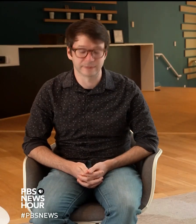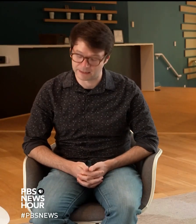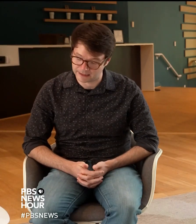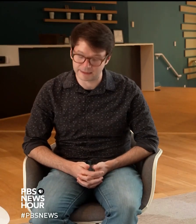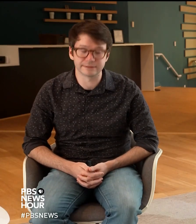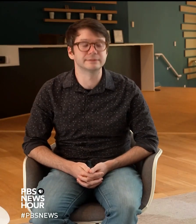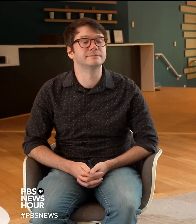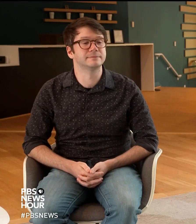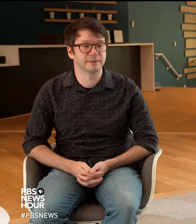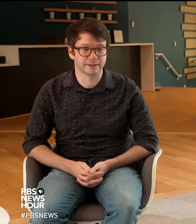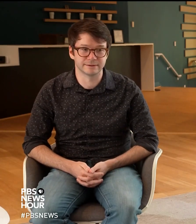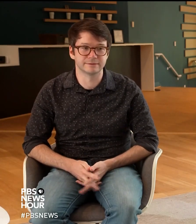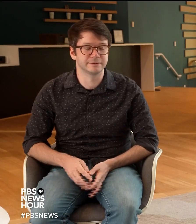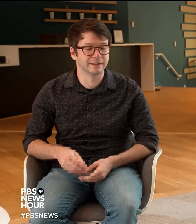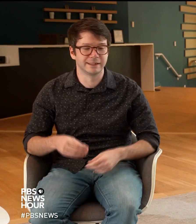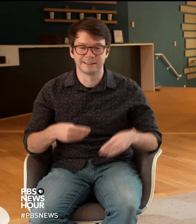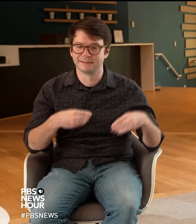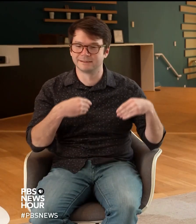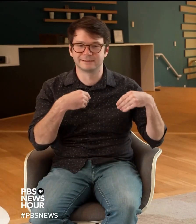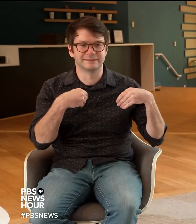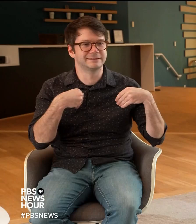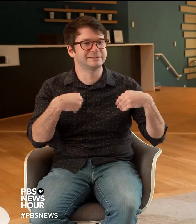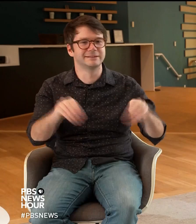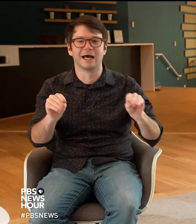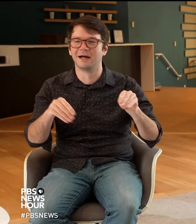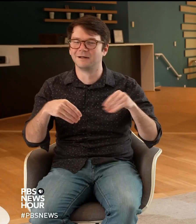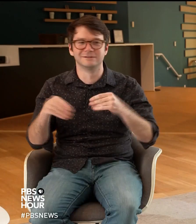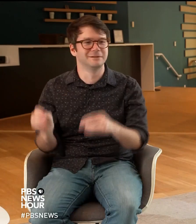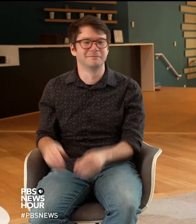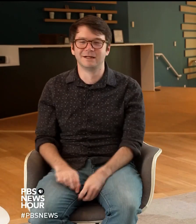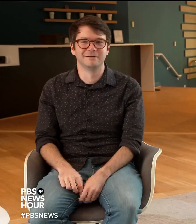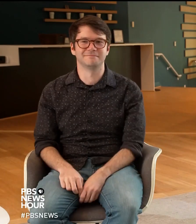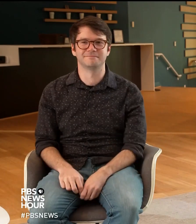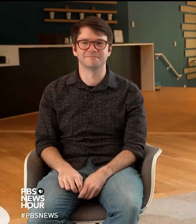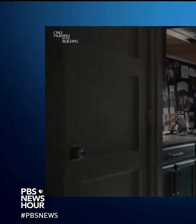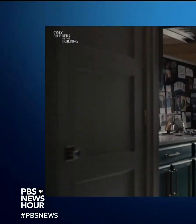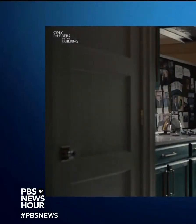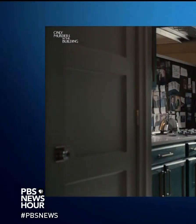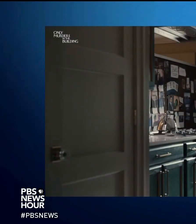Absolutely.